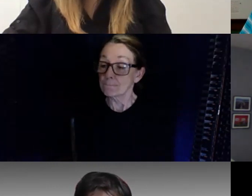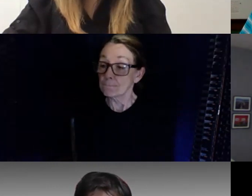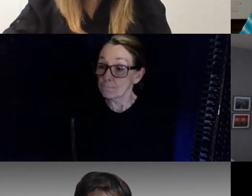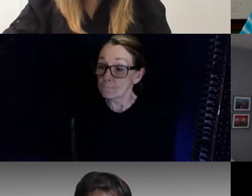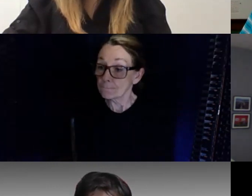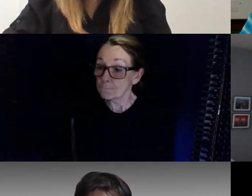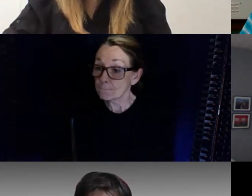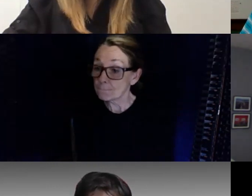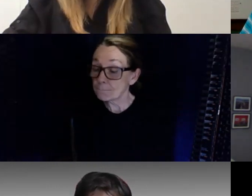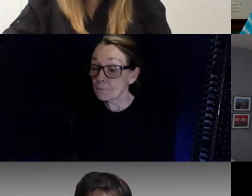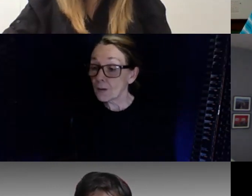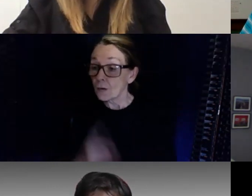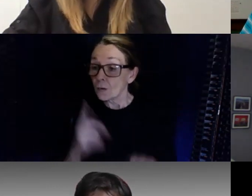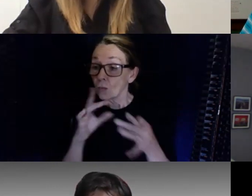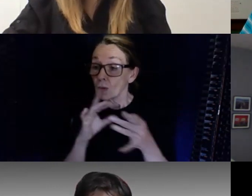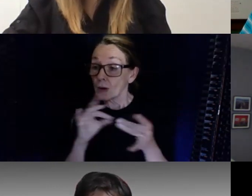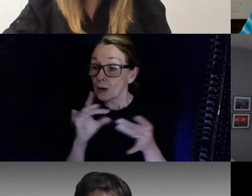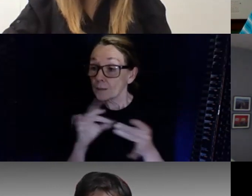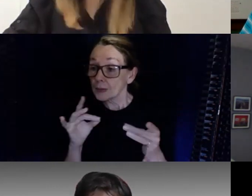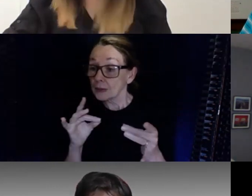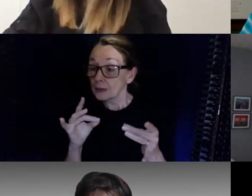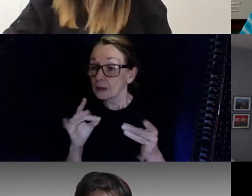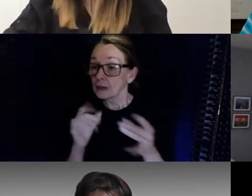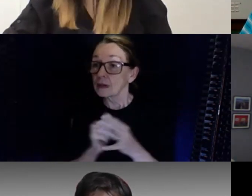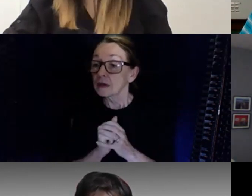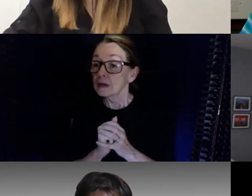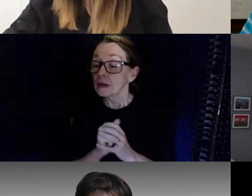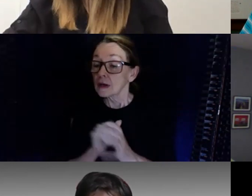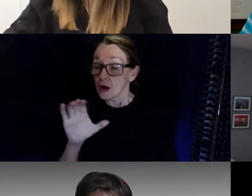THANK YOU, CARMEN. WE WILL DEFINITELY DO THAT.